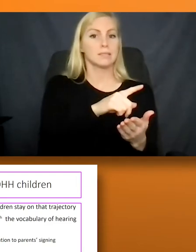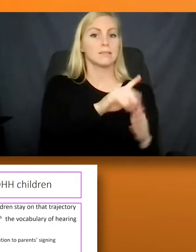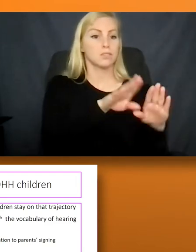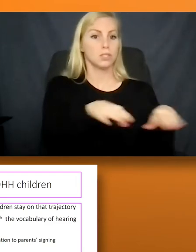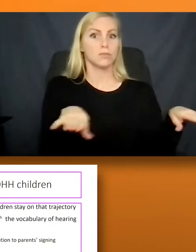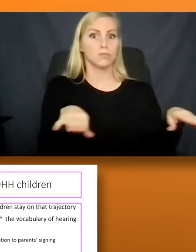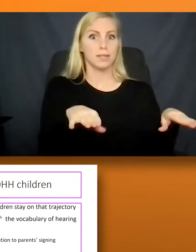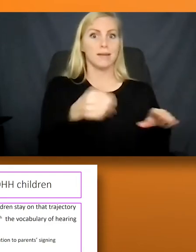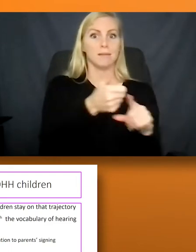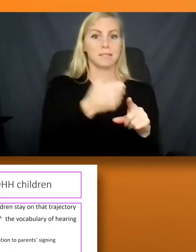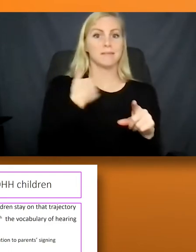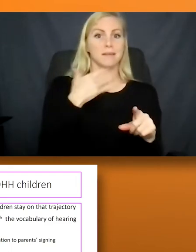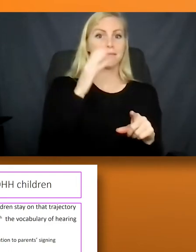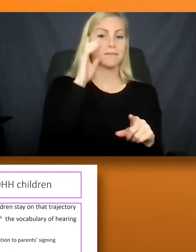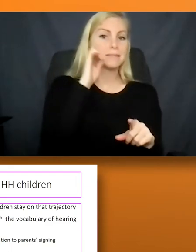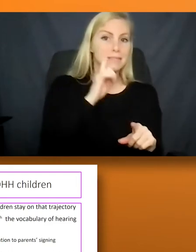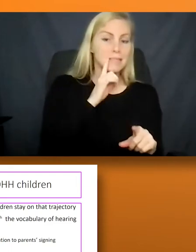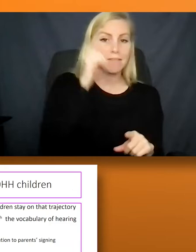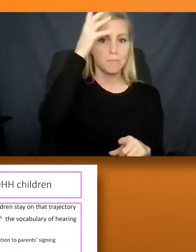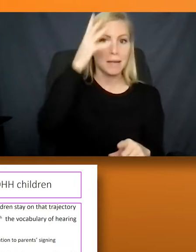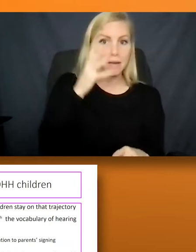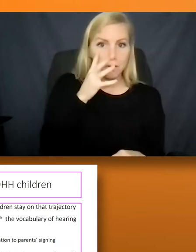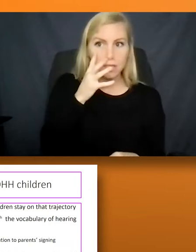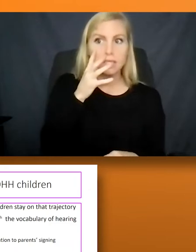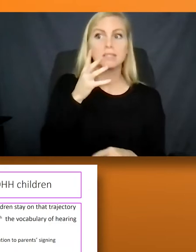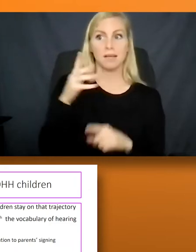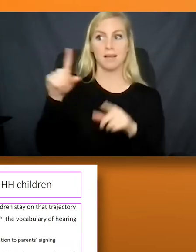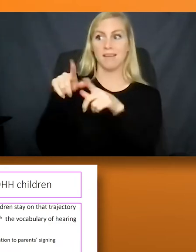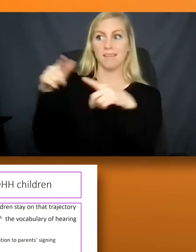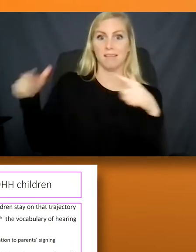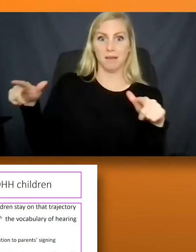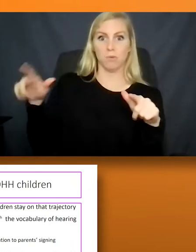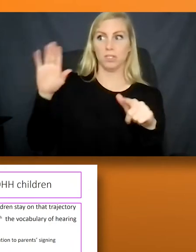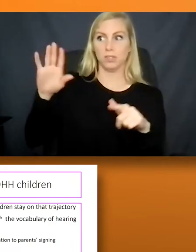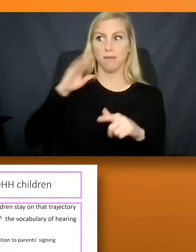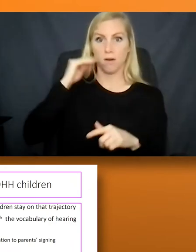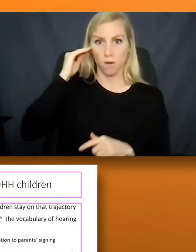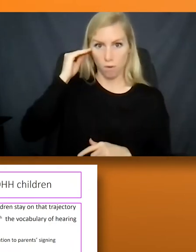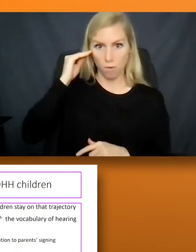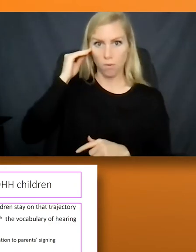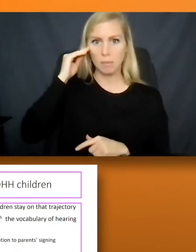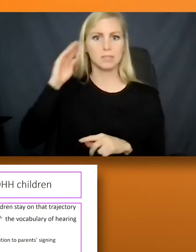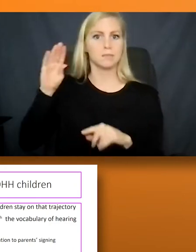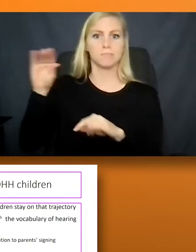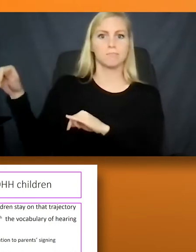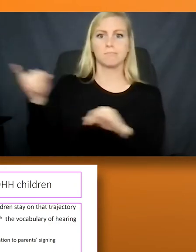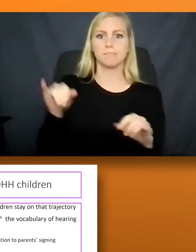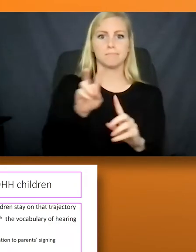of Deaf parents is that the language of the home is very much the language of the classroom in kindergarten